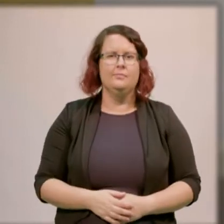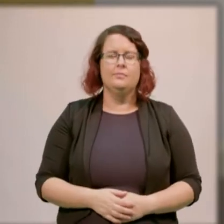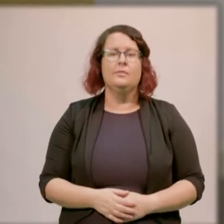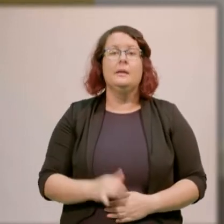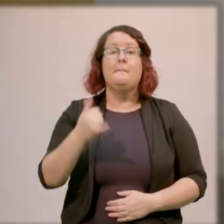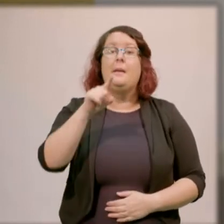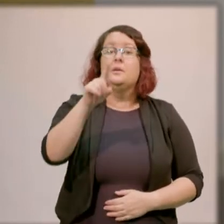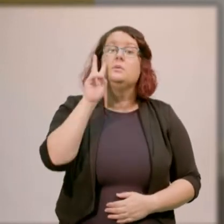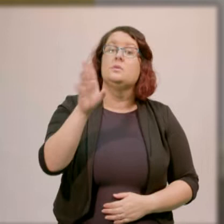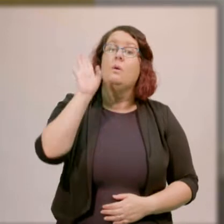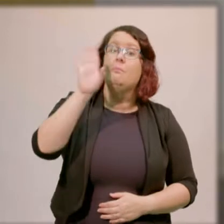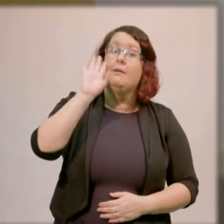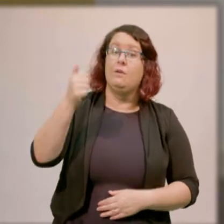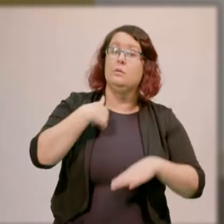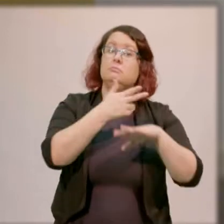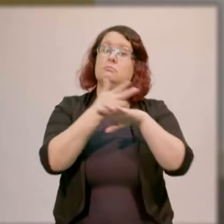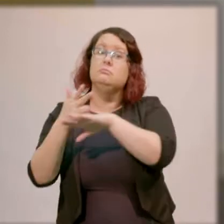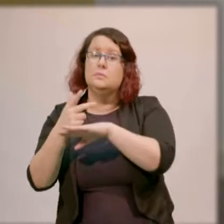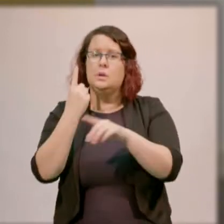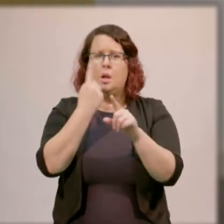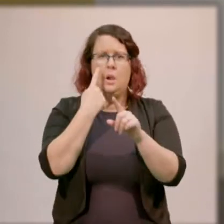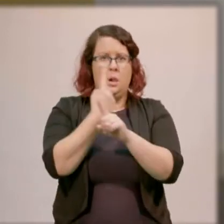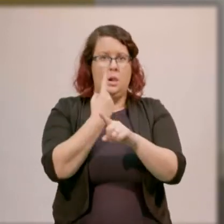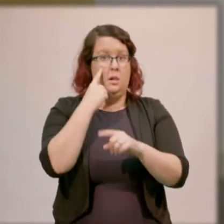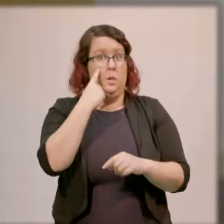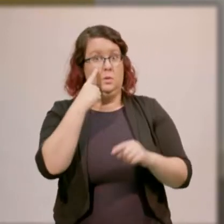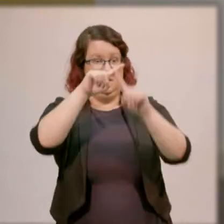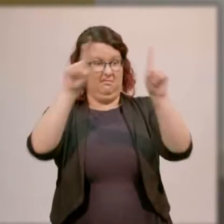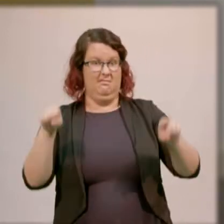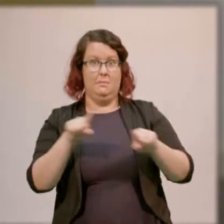You might have seen our episode recently where we looked at the package in more detail.